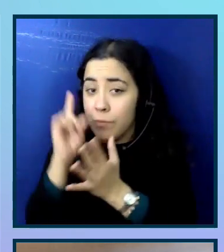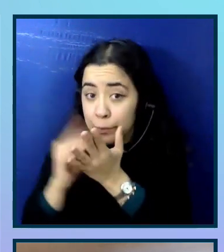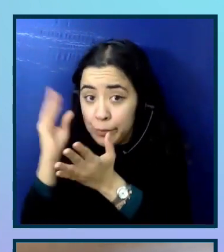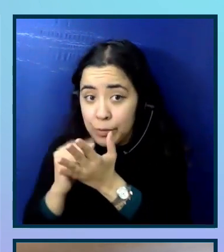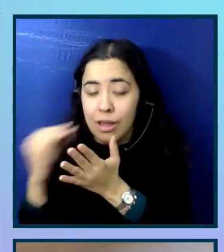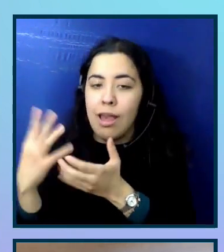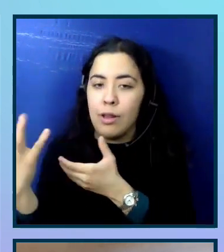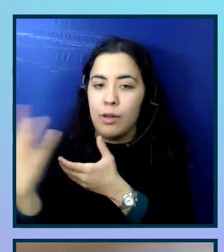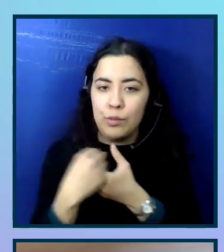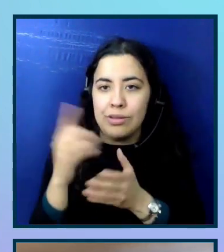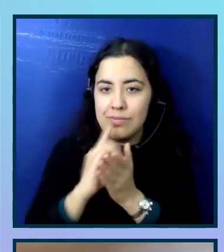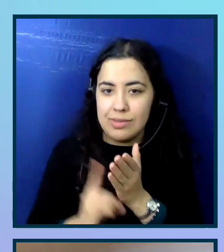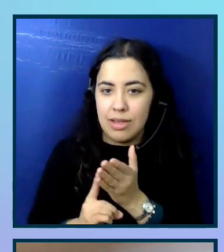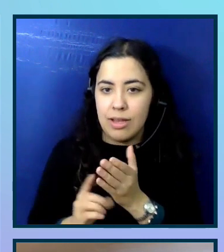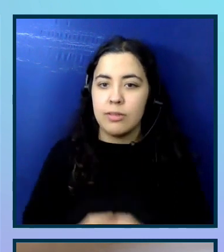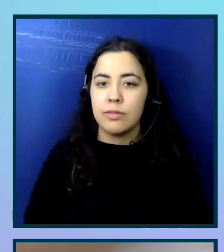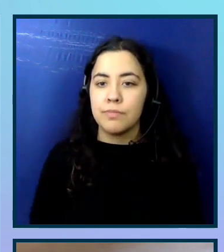and Inclusive Design.